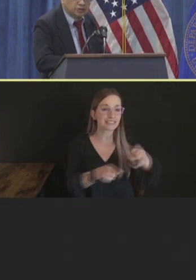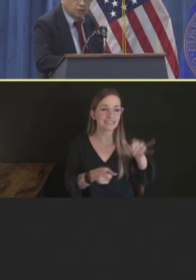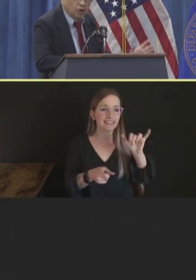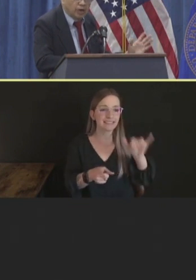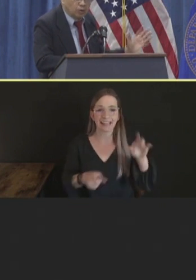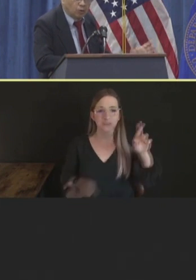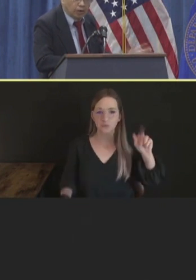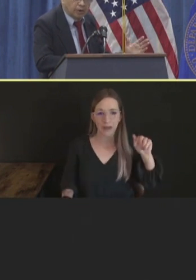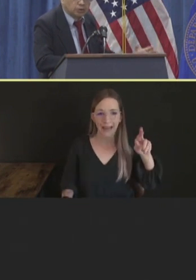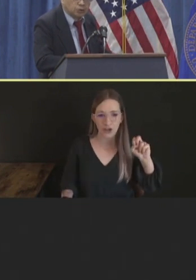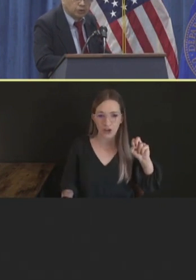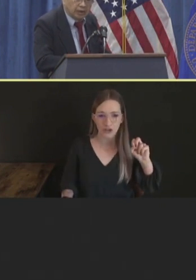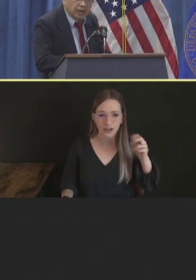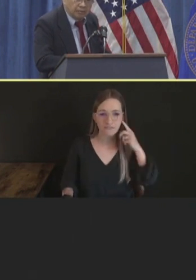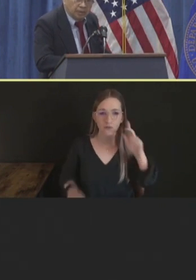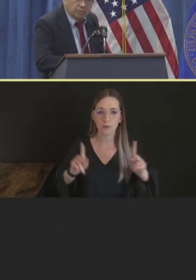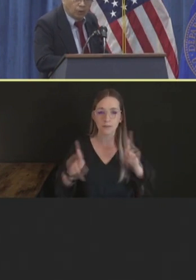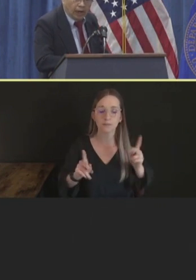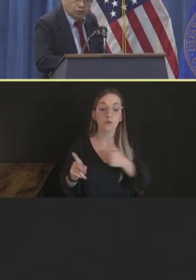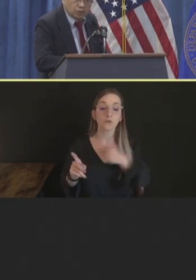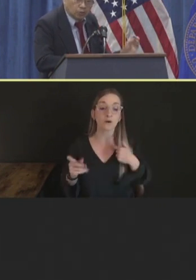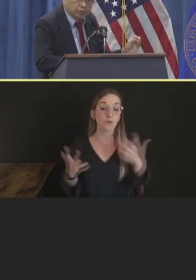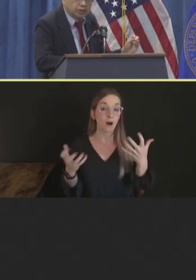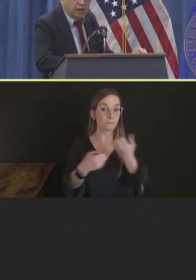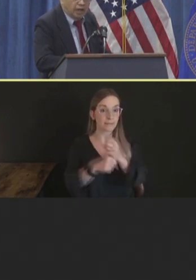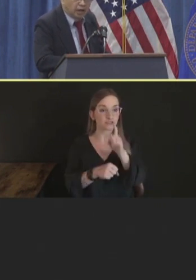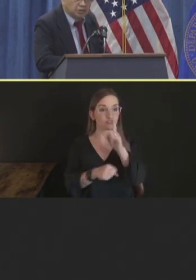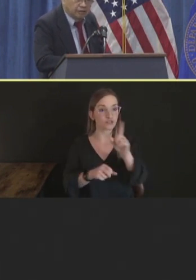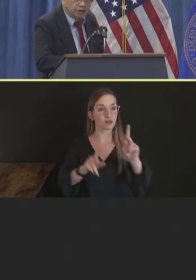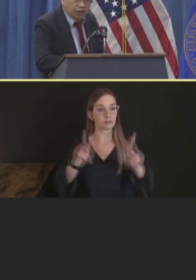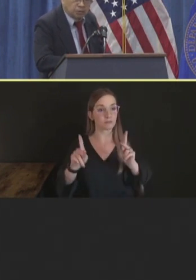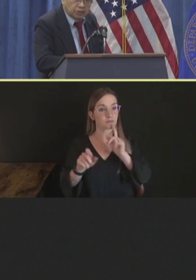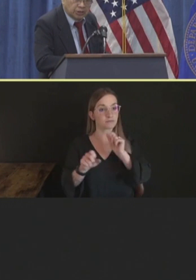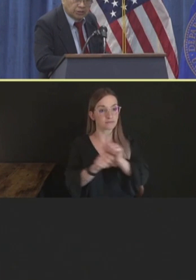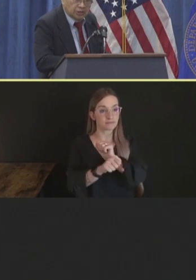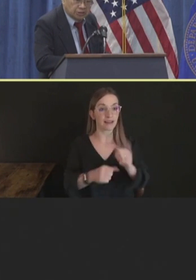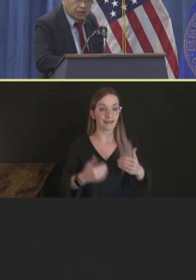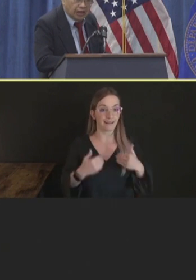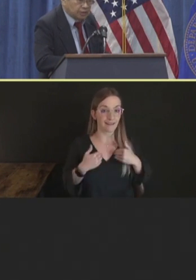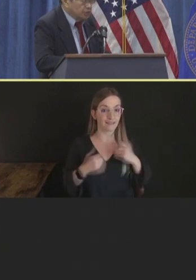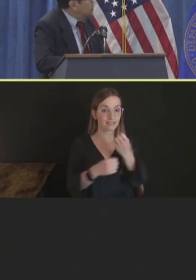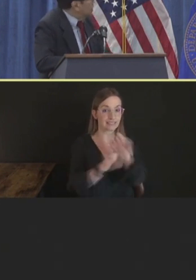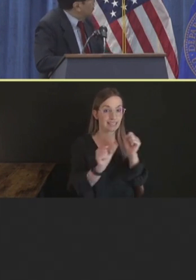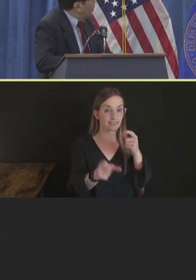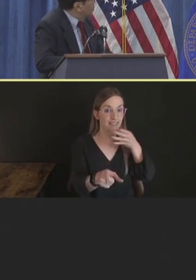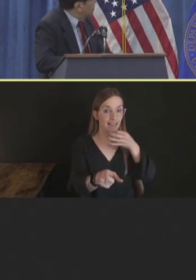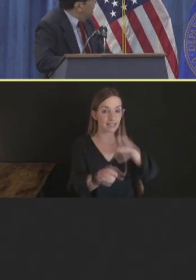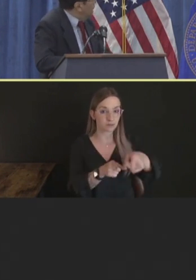And so we want to make sure that people actually with safety expertise sit on these boards.